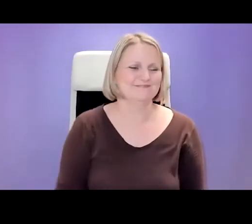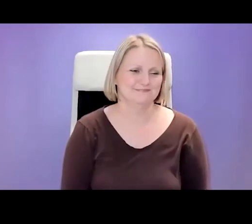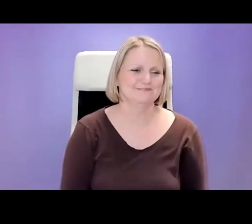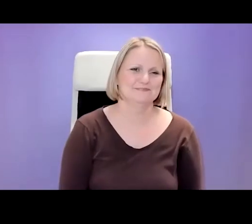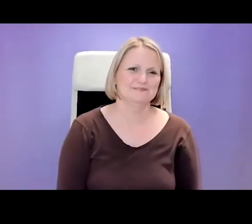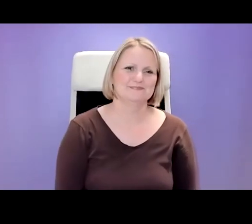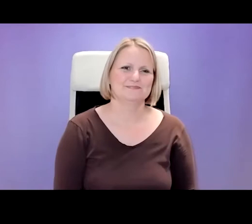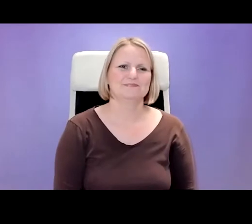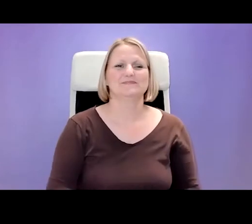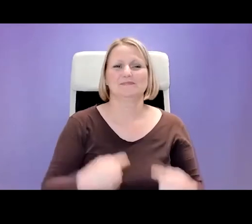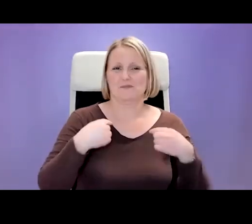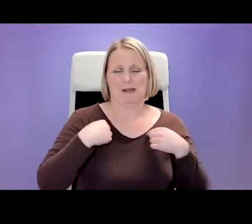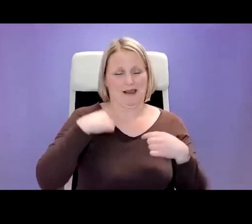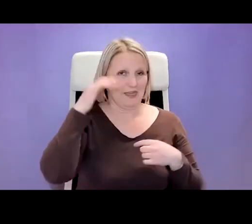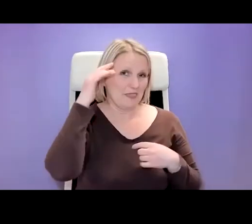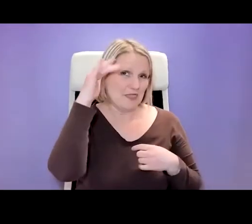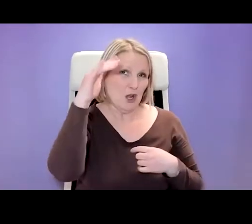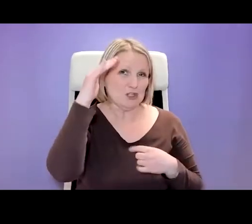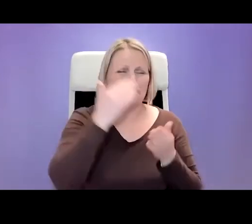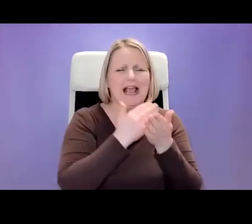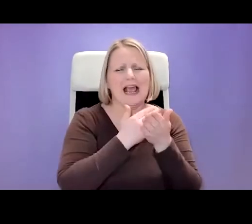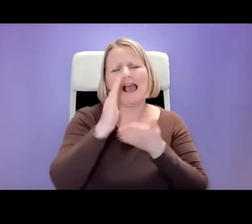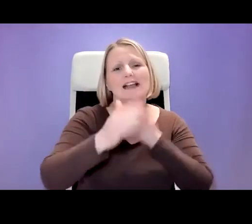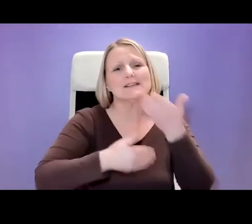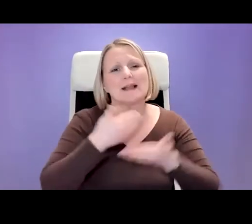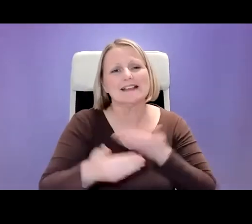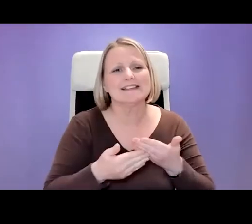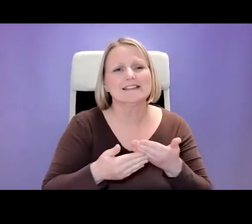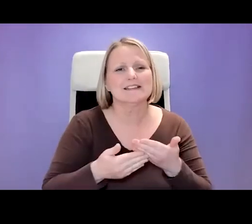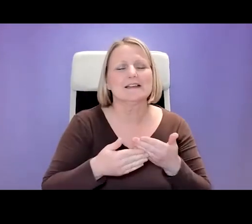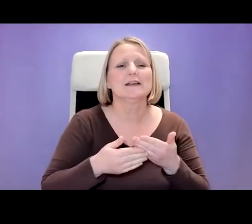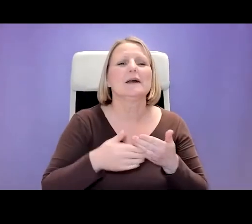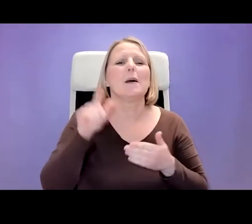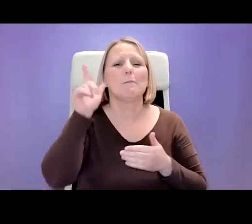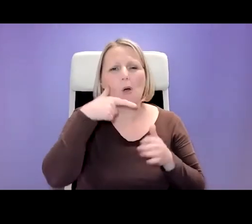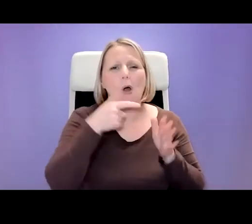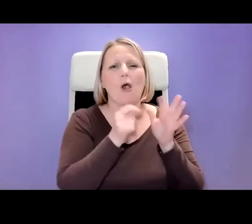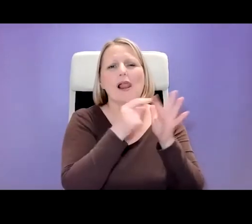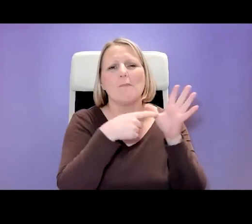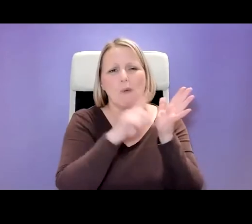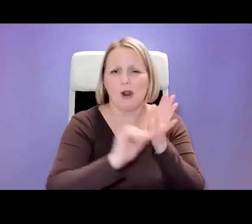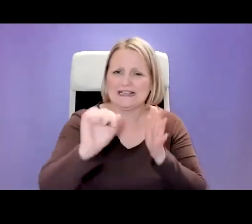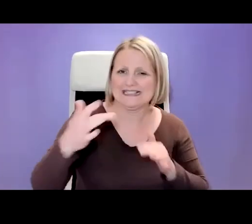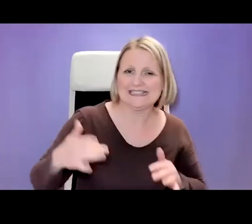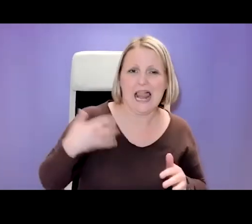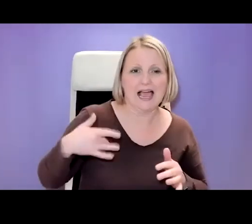To make my theological point explicit, the Apostle Paul’s life and witness were configured